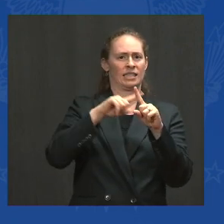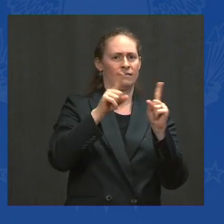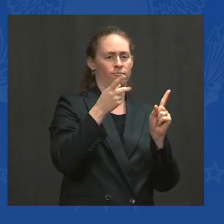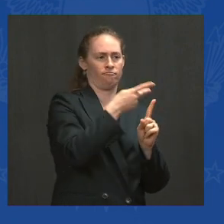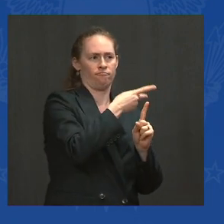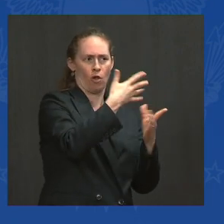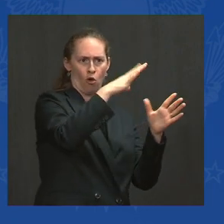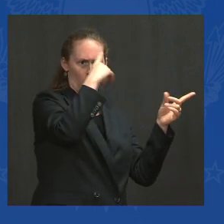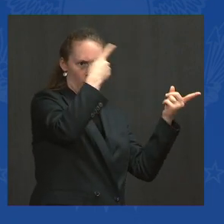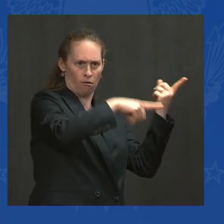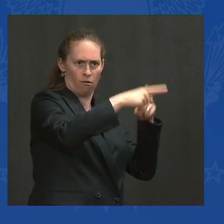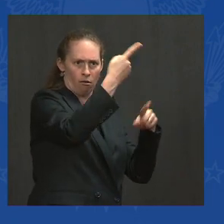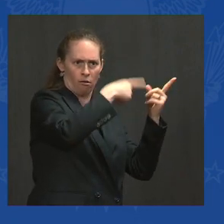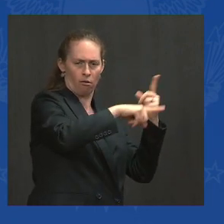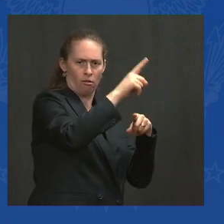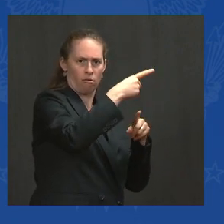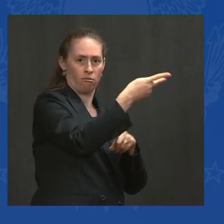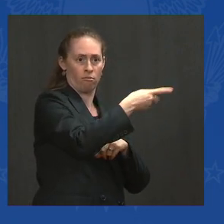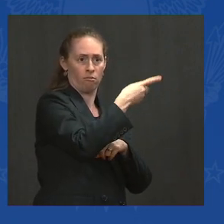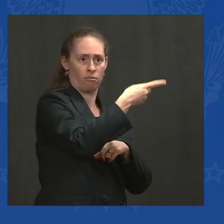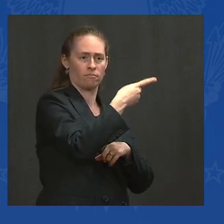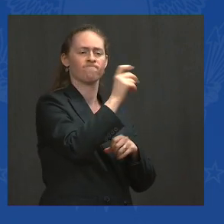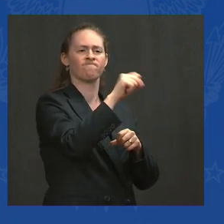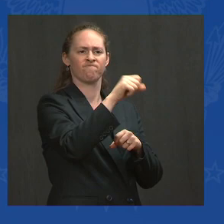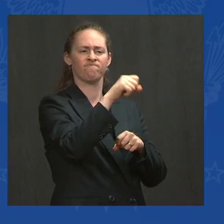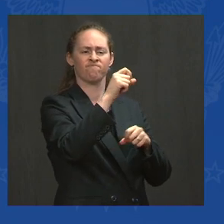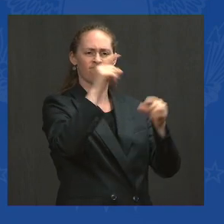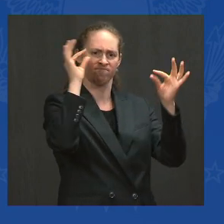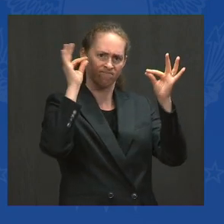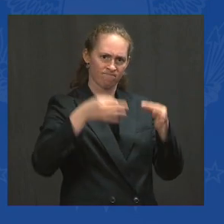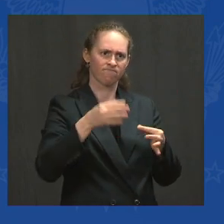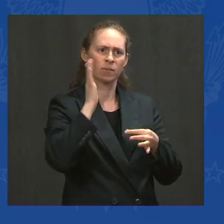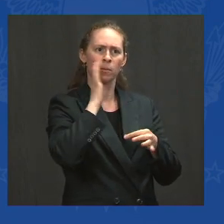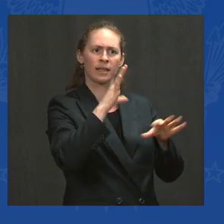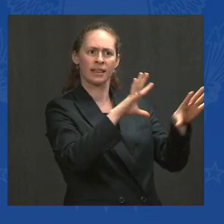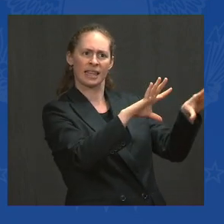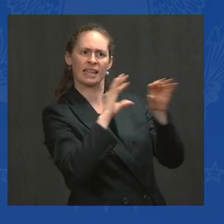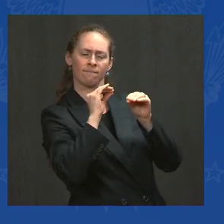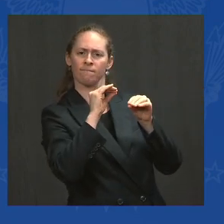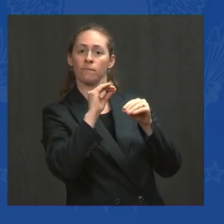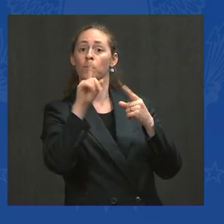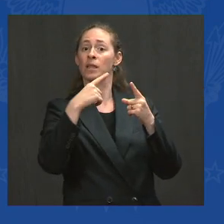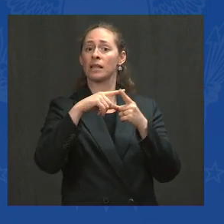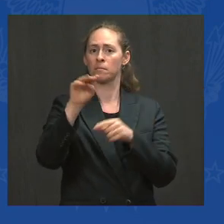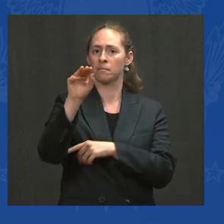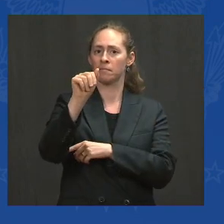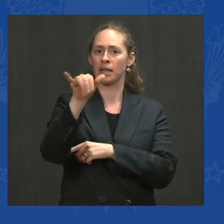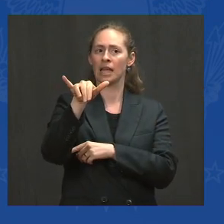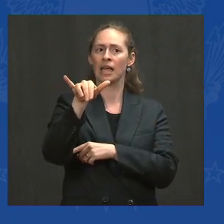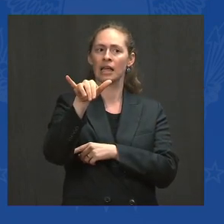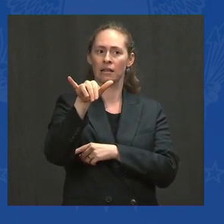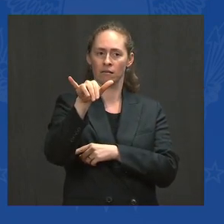remove all our forces by May 1 of this past -- of this year. That's what I inherited.